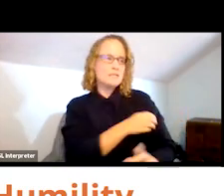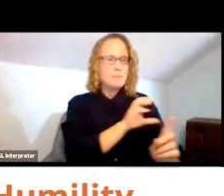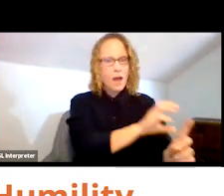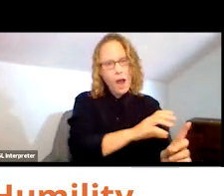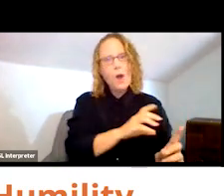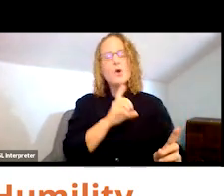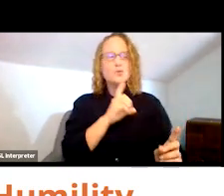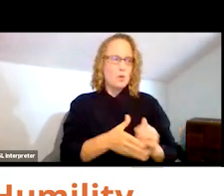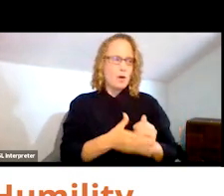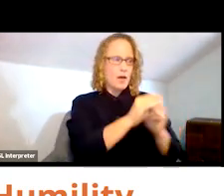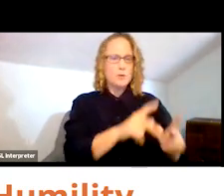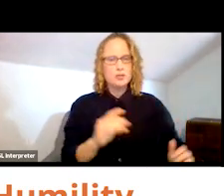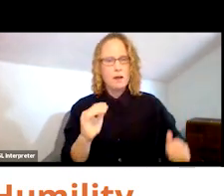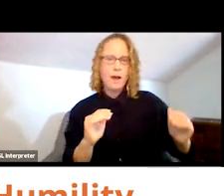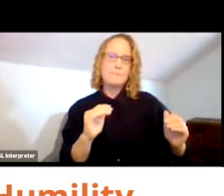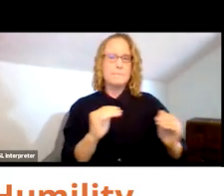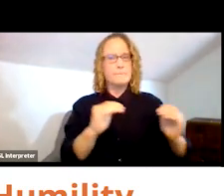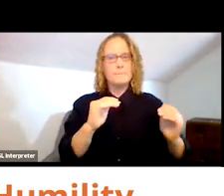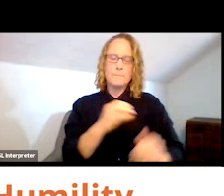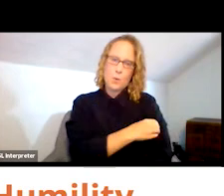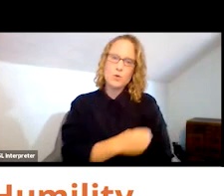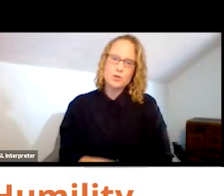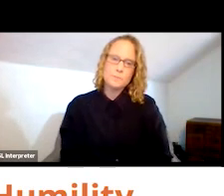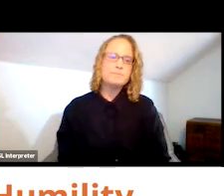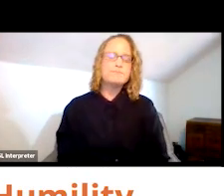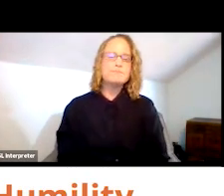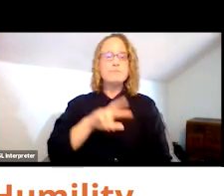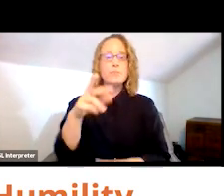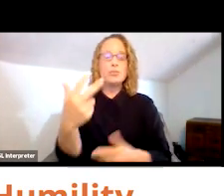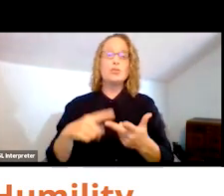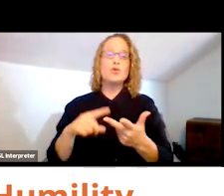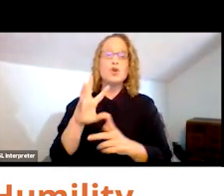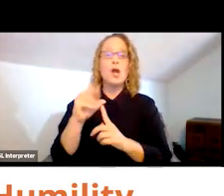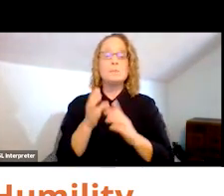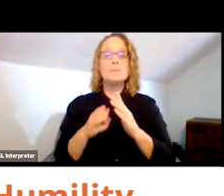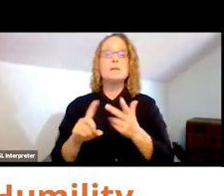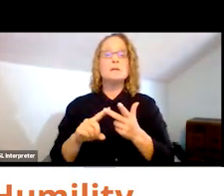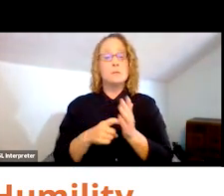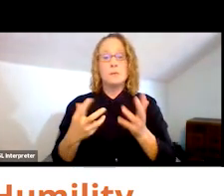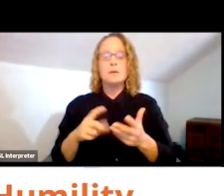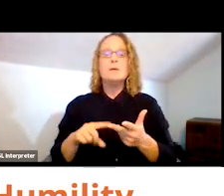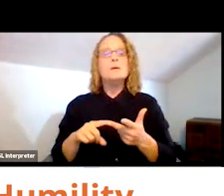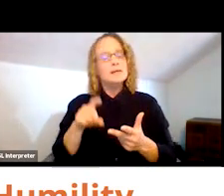not just identify that there's a power imbalances, but to be active in a solution